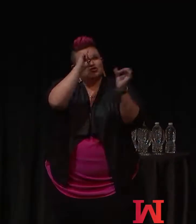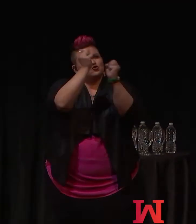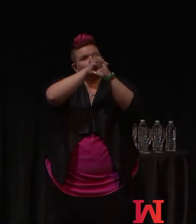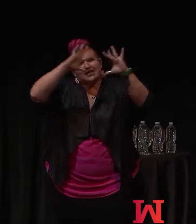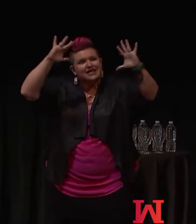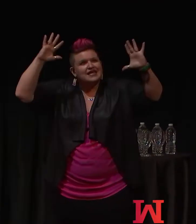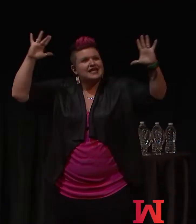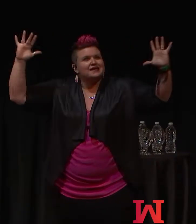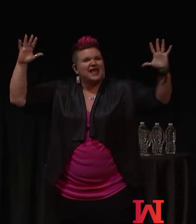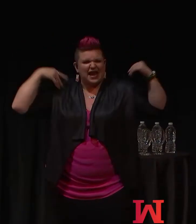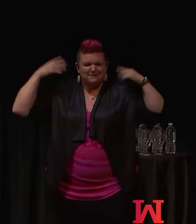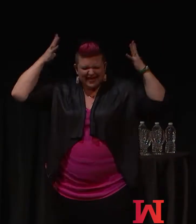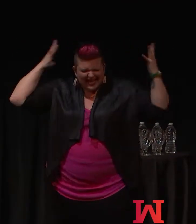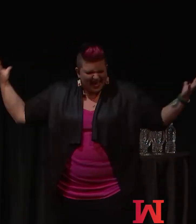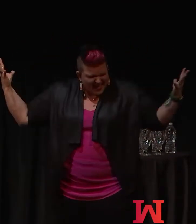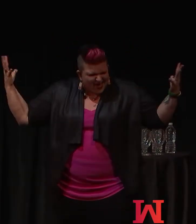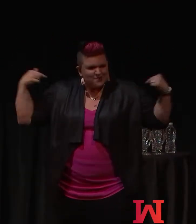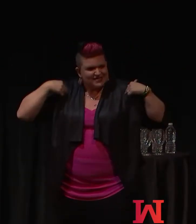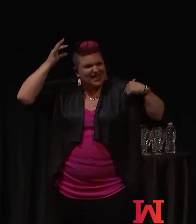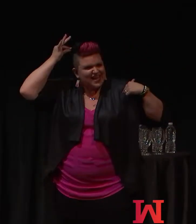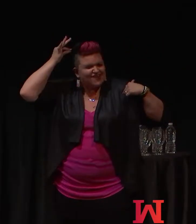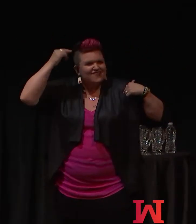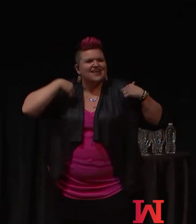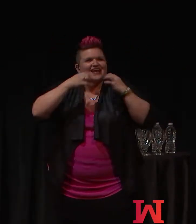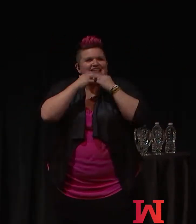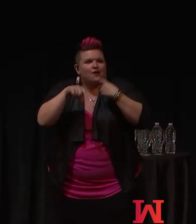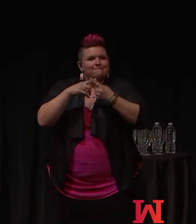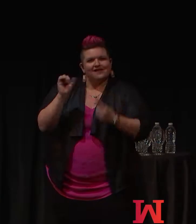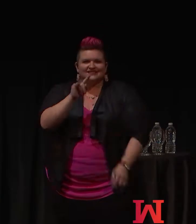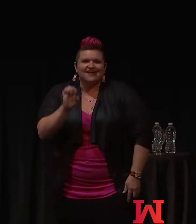and big hair, who cared about style, but craved deeper,